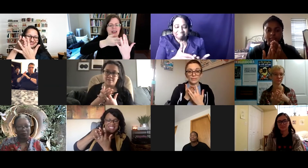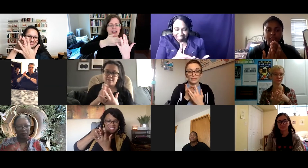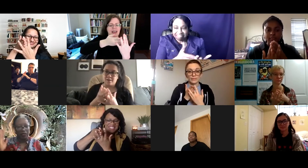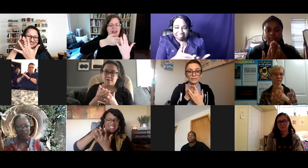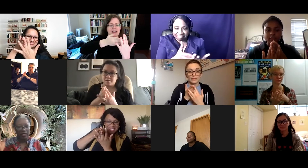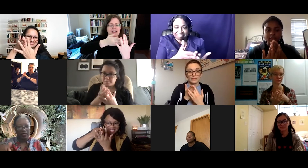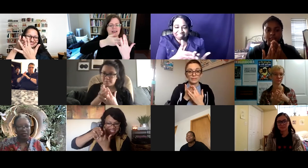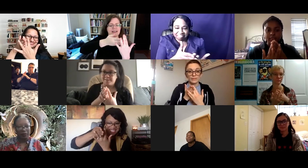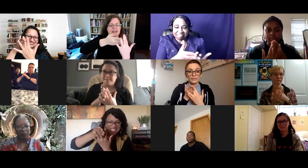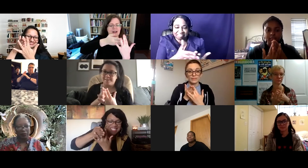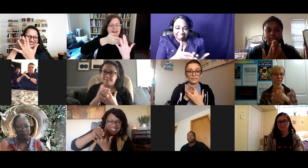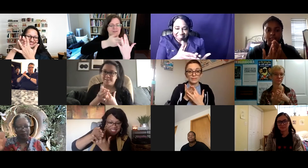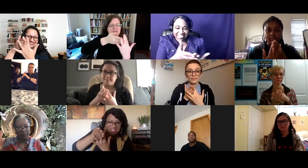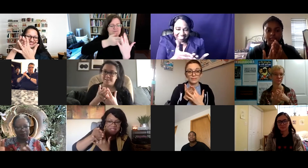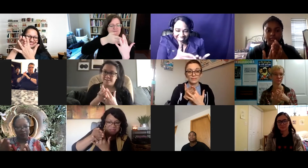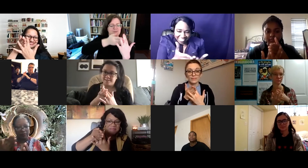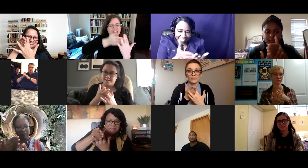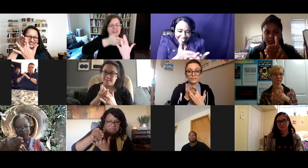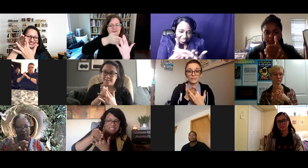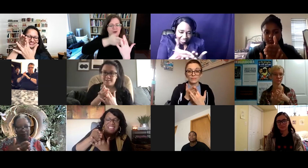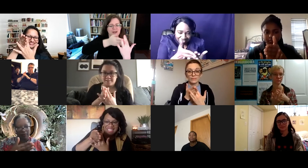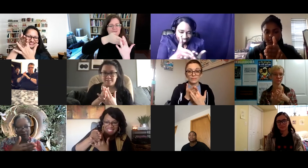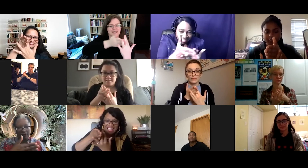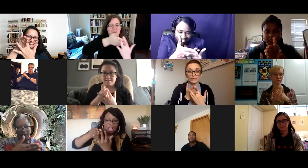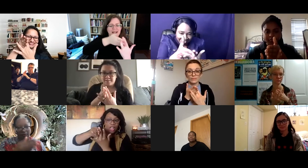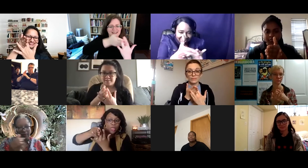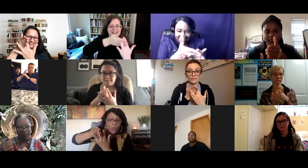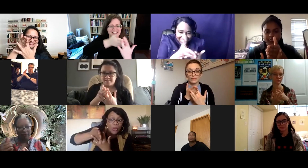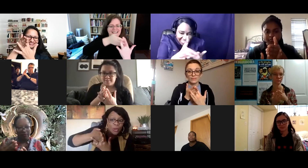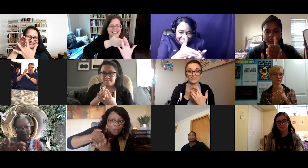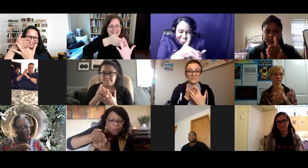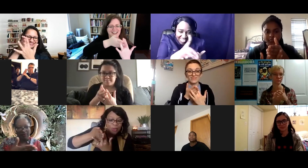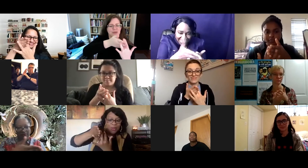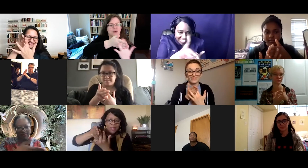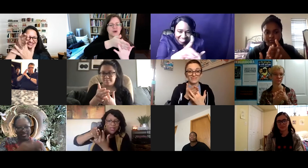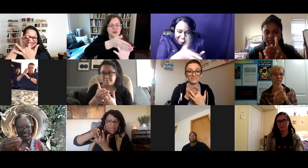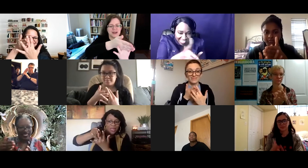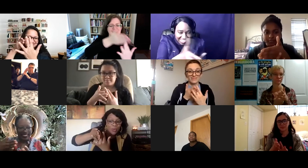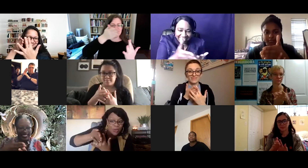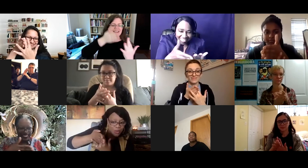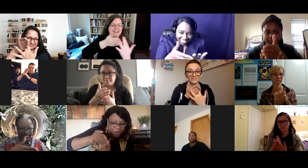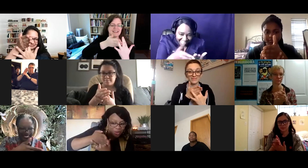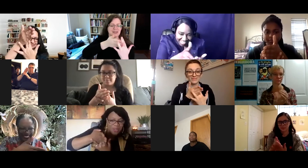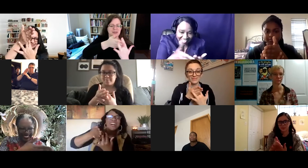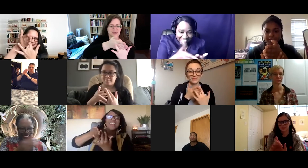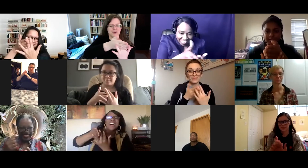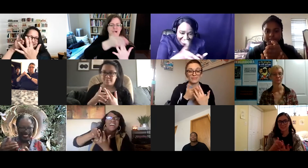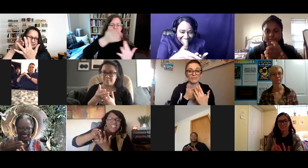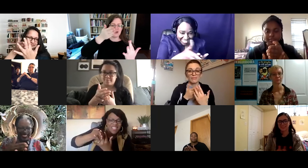and kind of pushing forward with some wiggling through, through over and over.